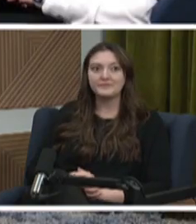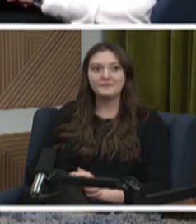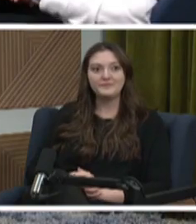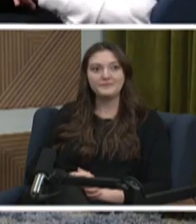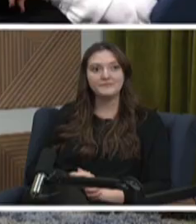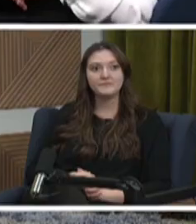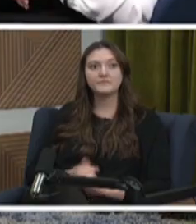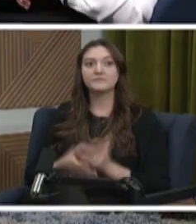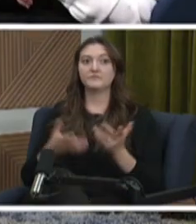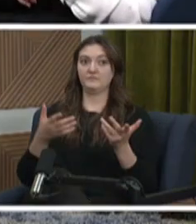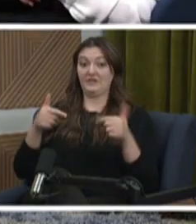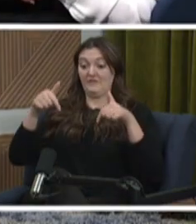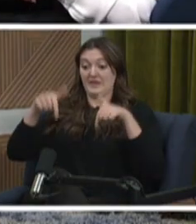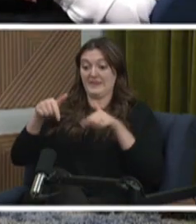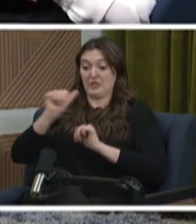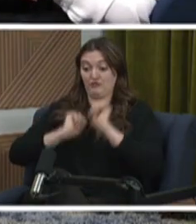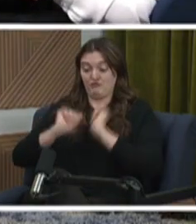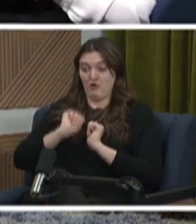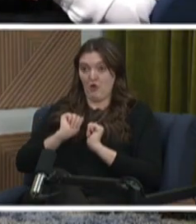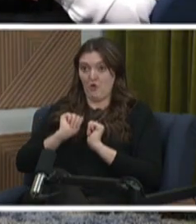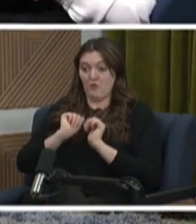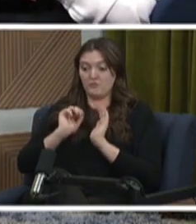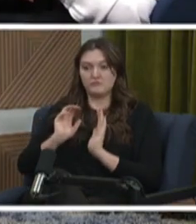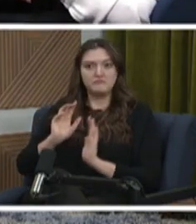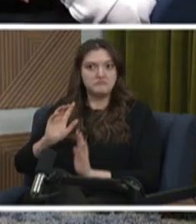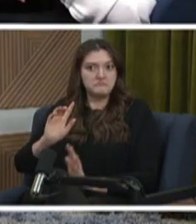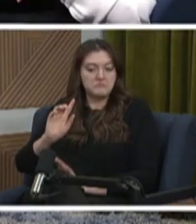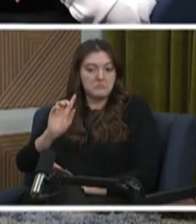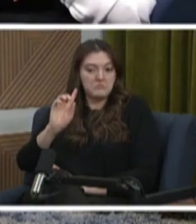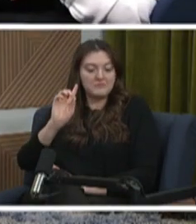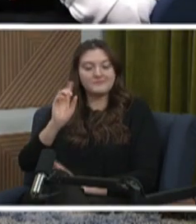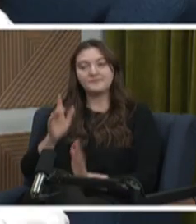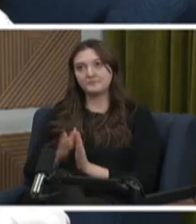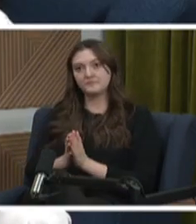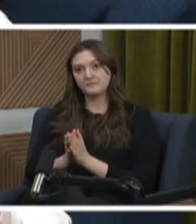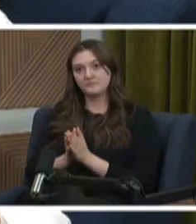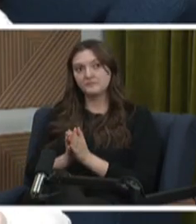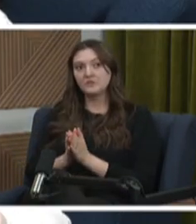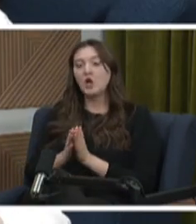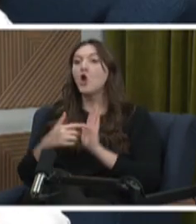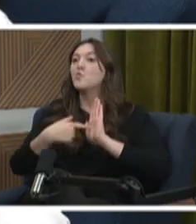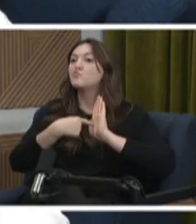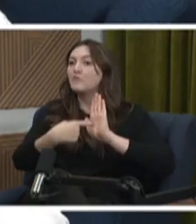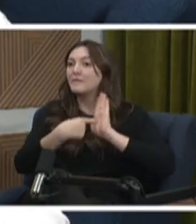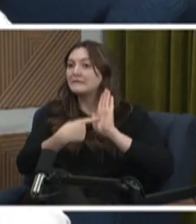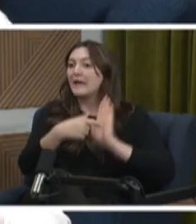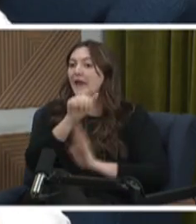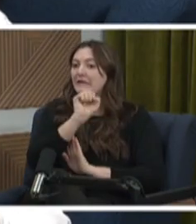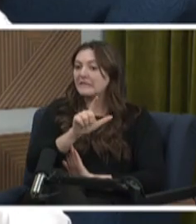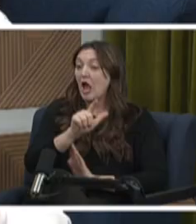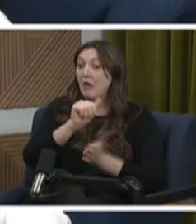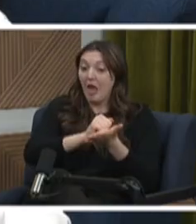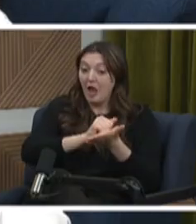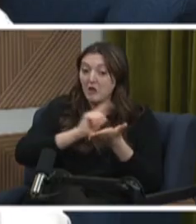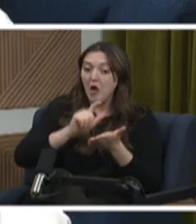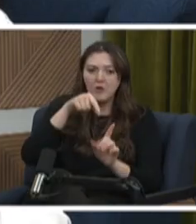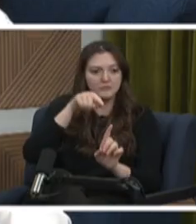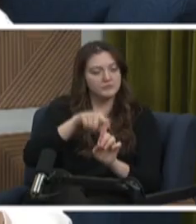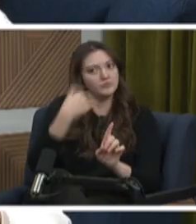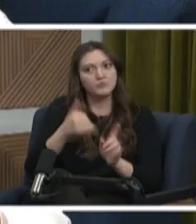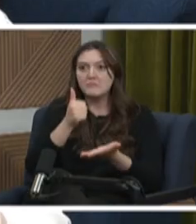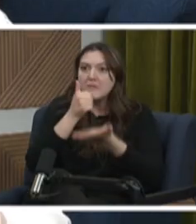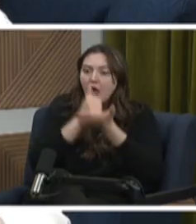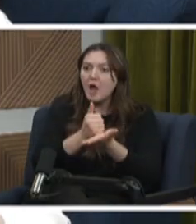When it comes to this show, then, do you think even just having representation of ASL at all is helpful to bring awareness?